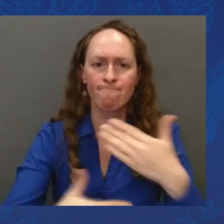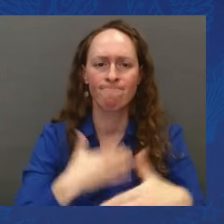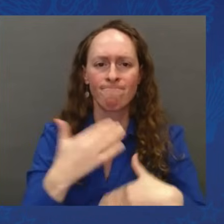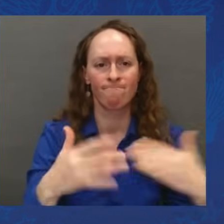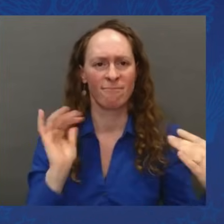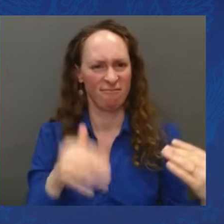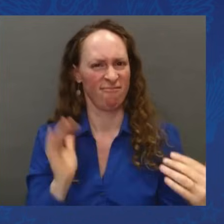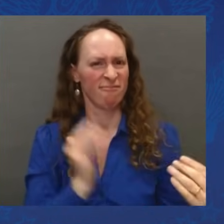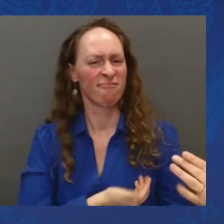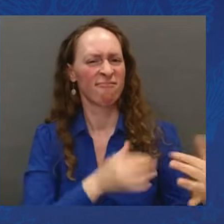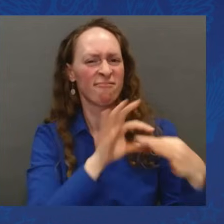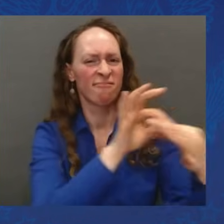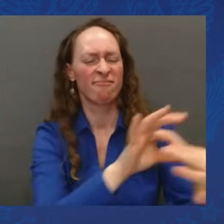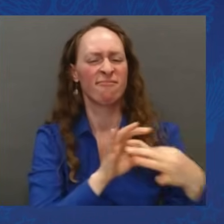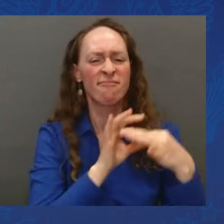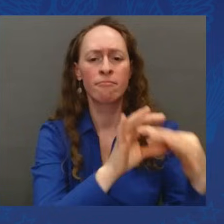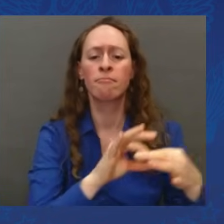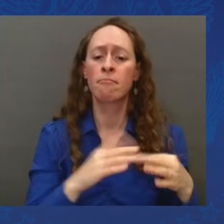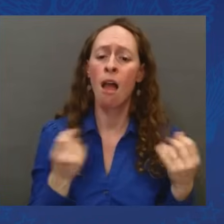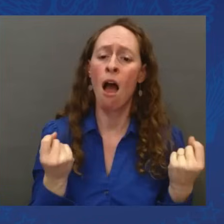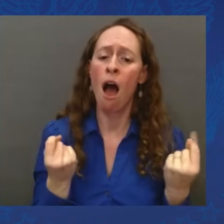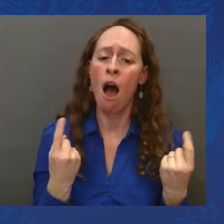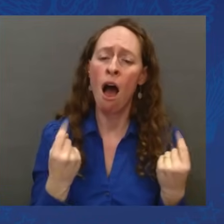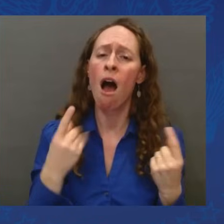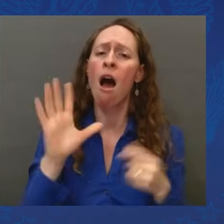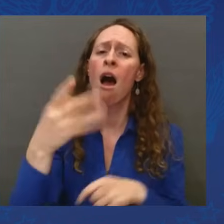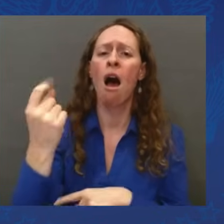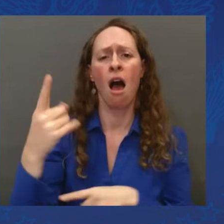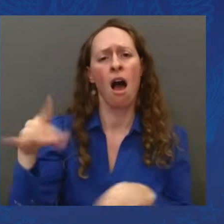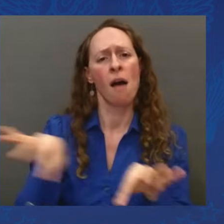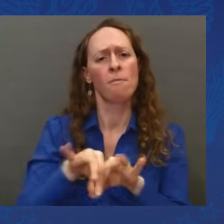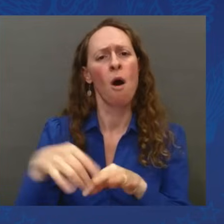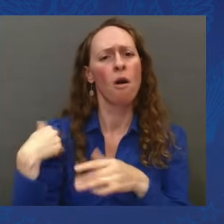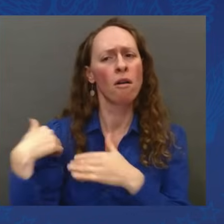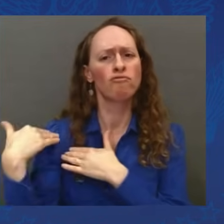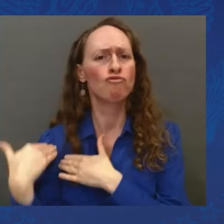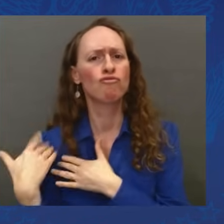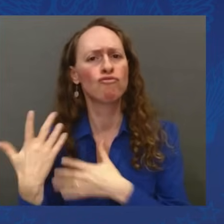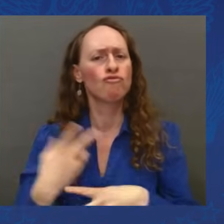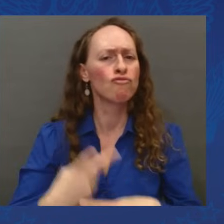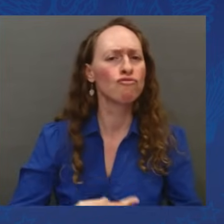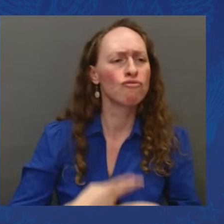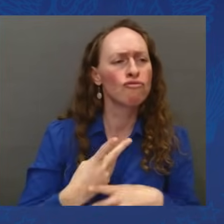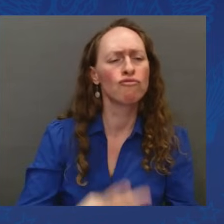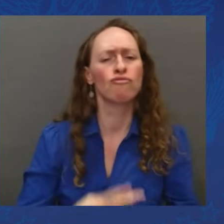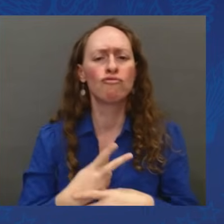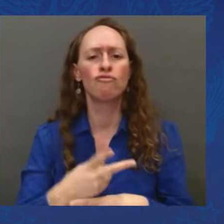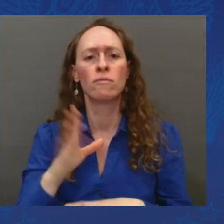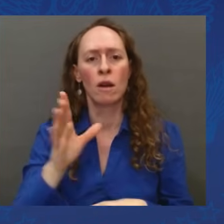so it doesn't result in conflict. That's what I'm all about, and that's what this is about: